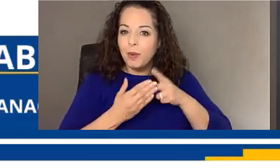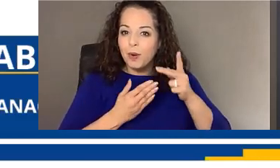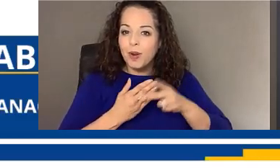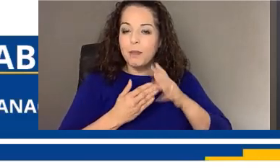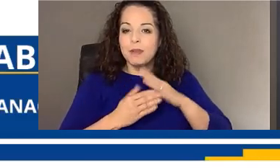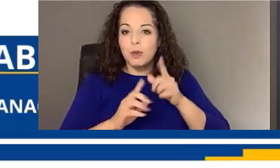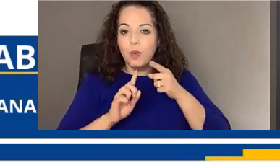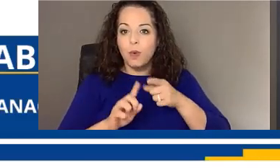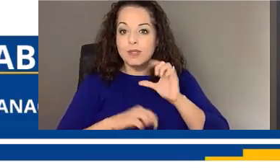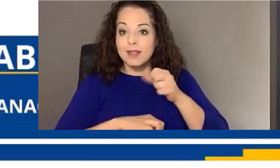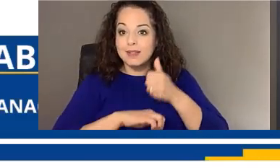which was very helpful.